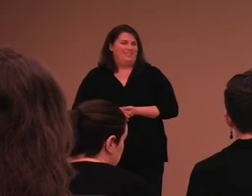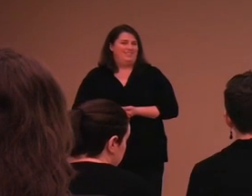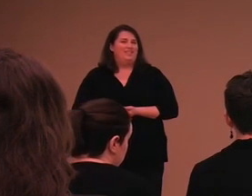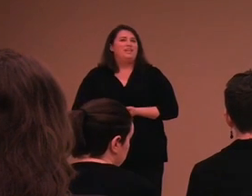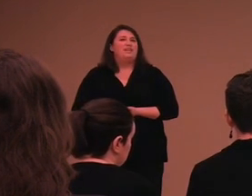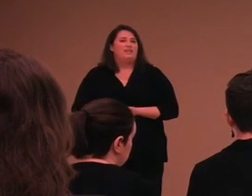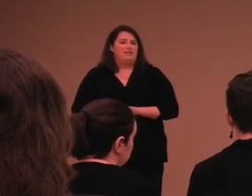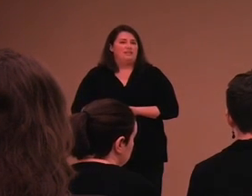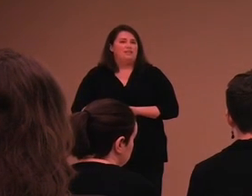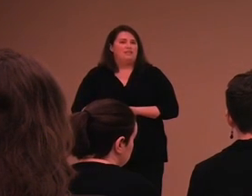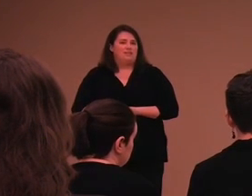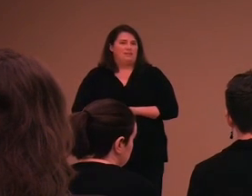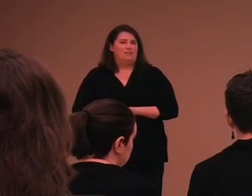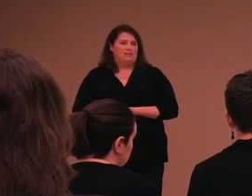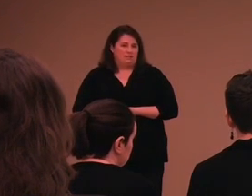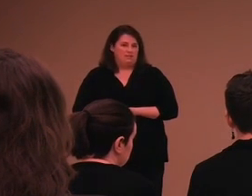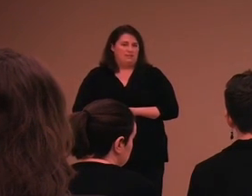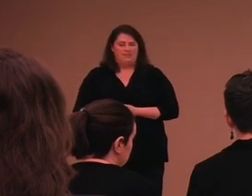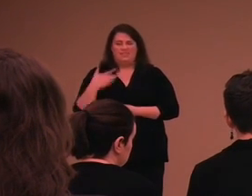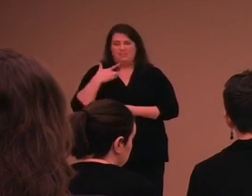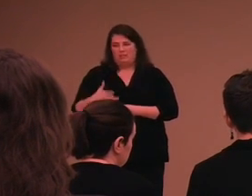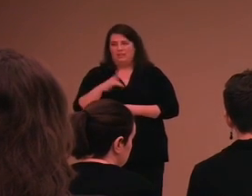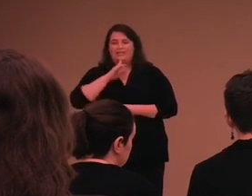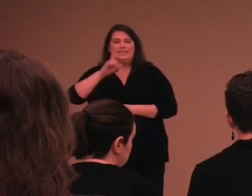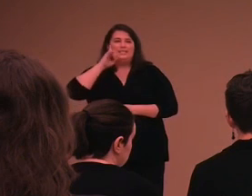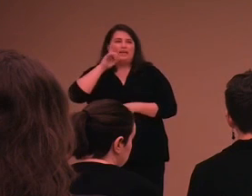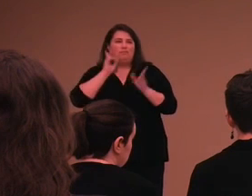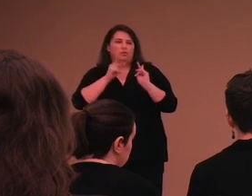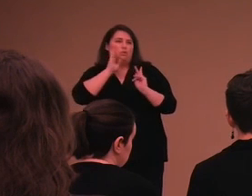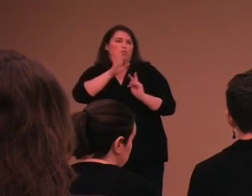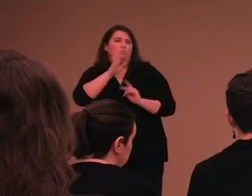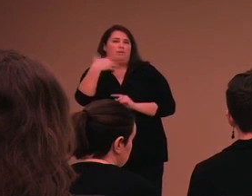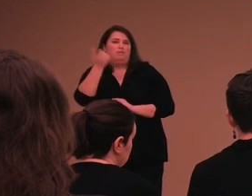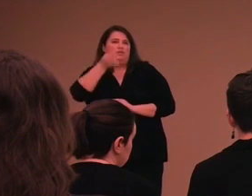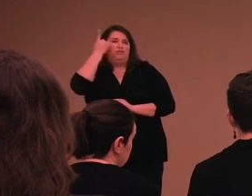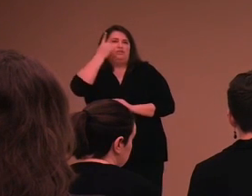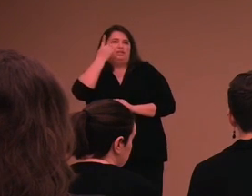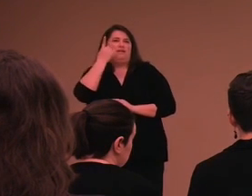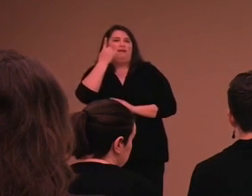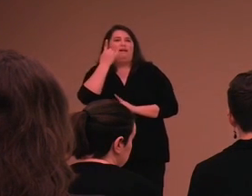Typically a deaf person will be able to understand a different form of sign language more readily than a hearing person would be able to